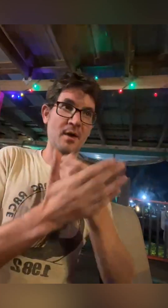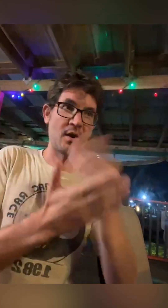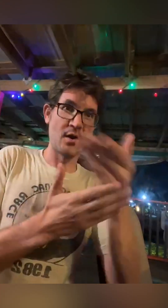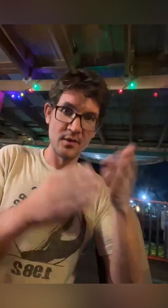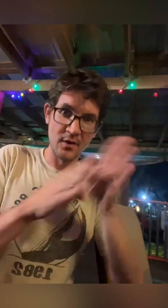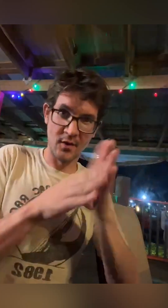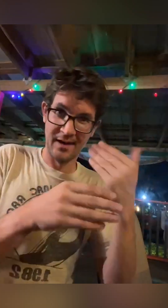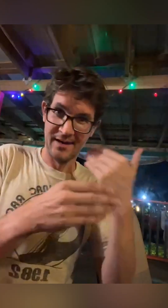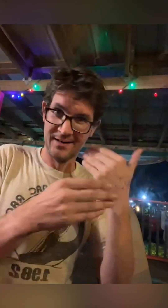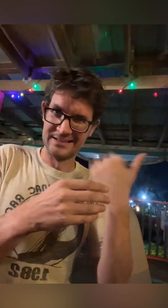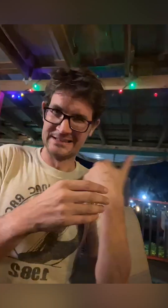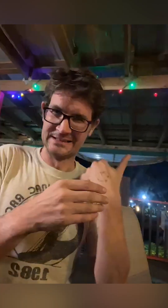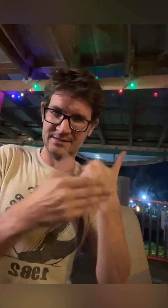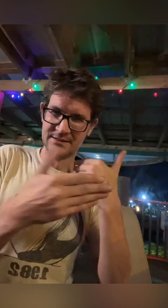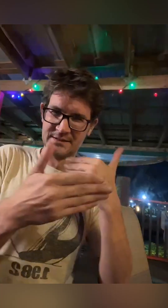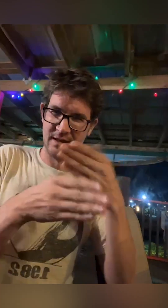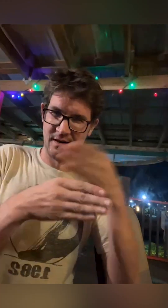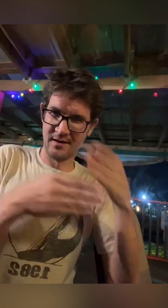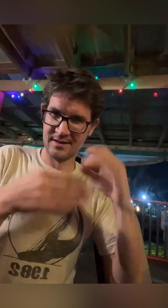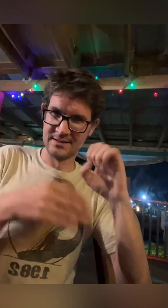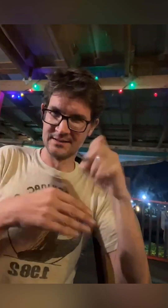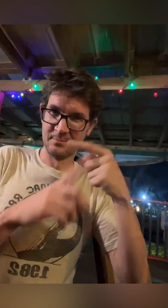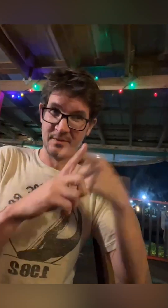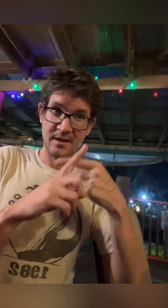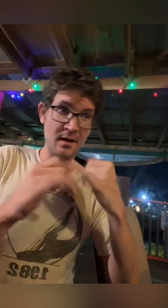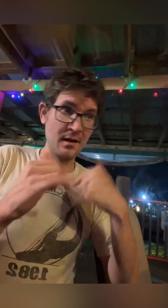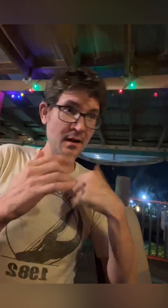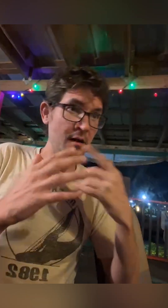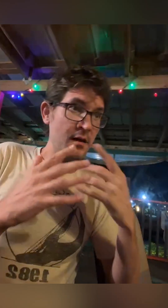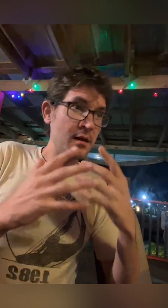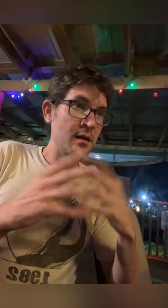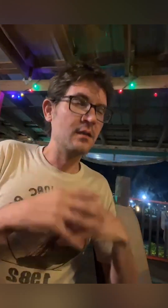I just bought it and closed on it at the end of September.